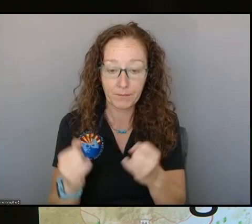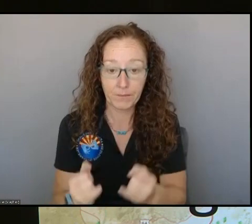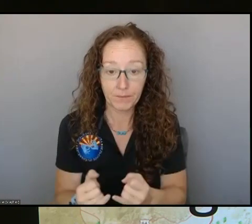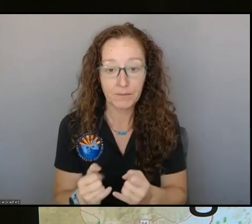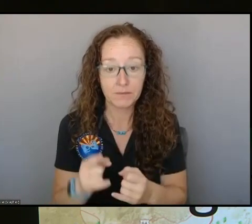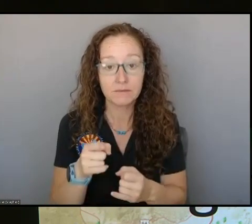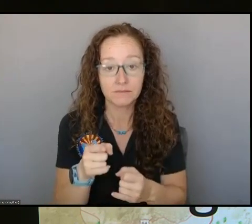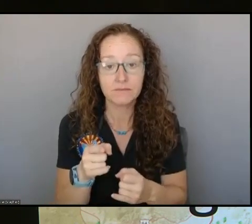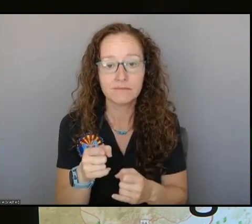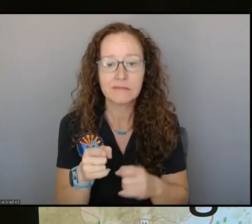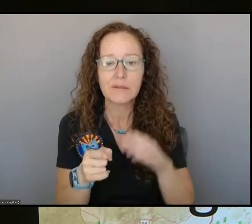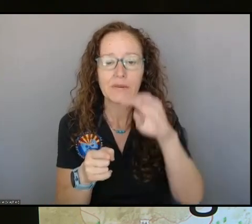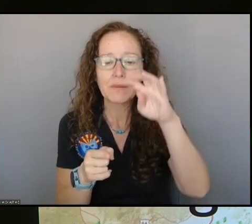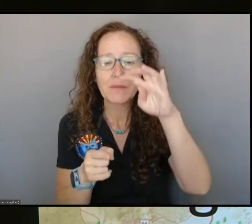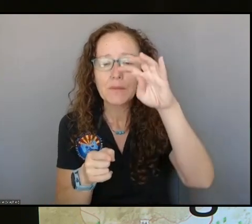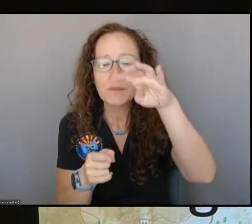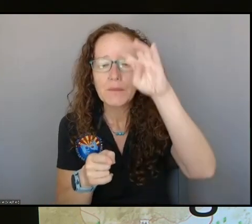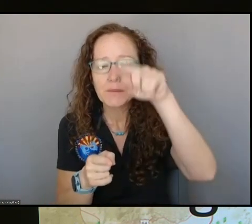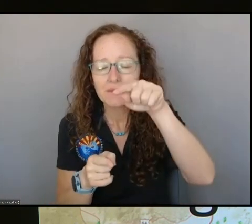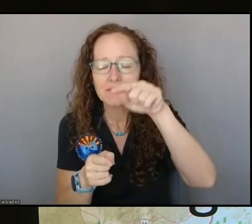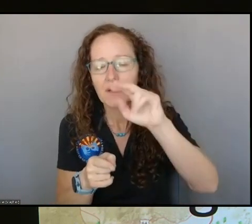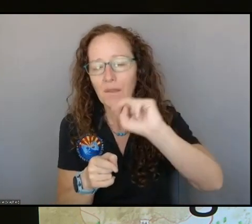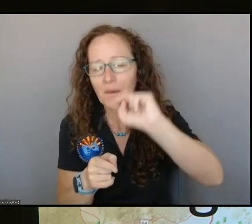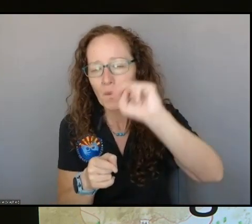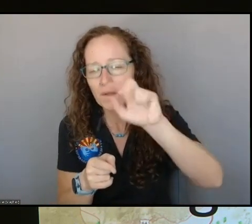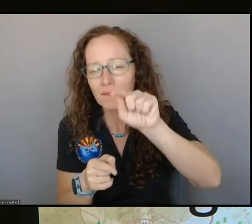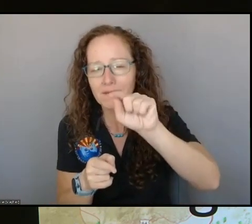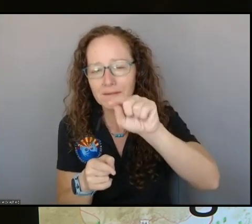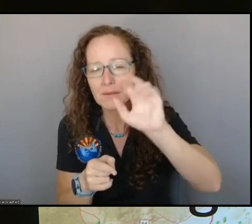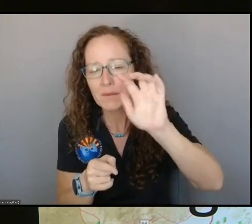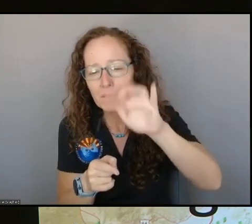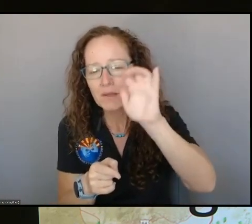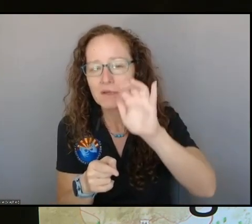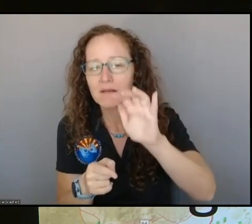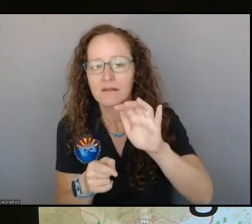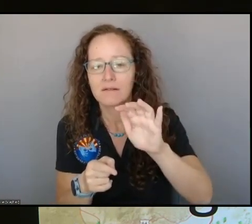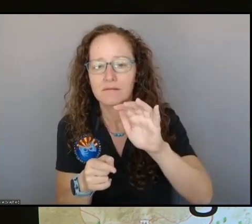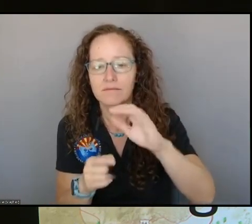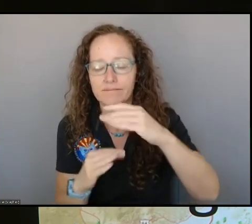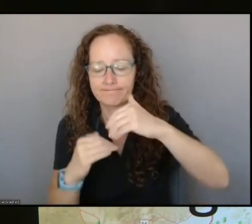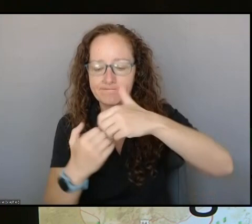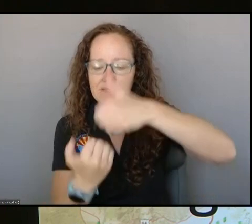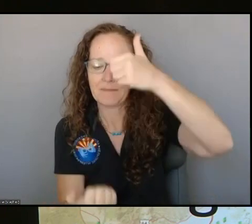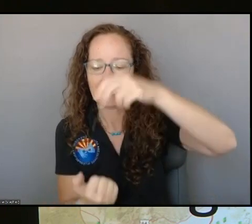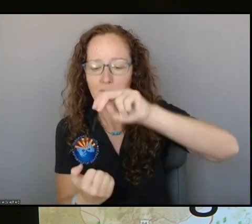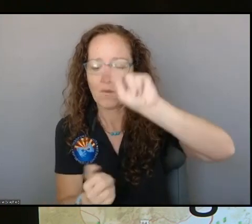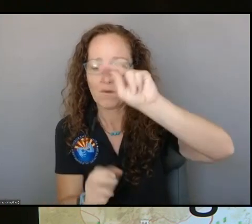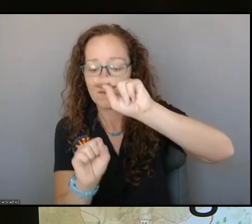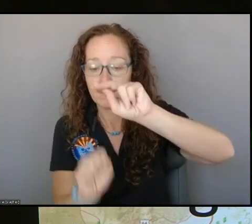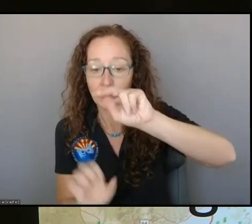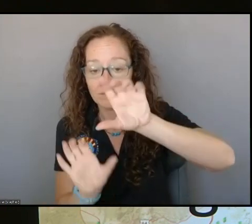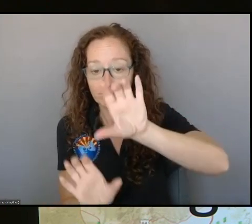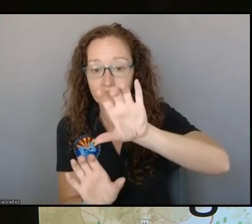over the Northern Zone. So we got this fire zoned from North and South. So just a little bit of rain over the Cleveland and